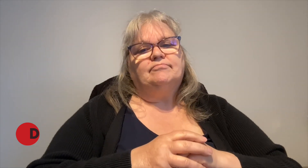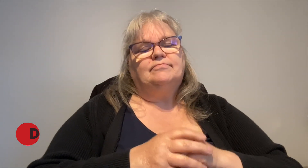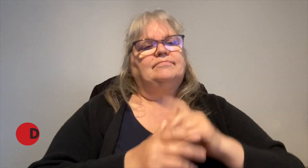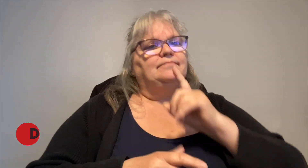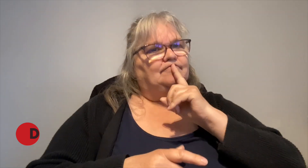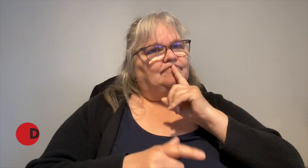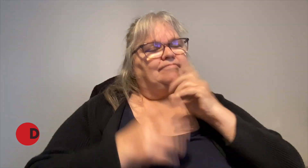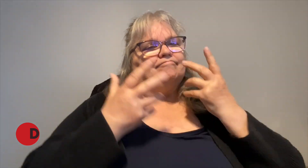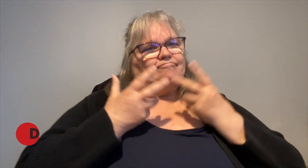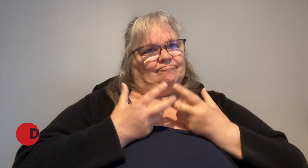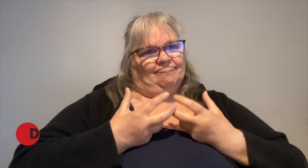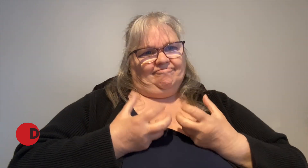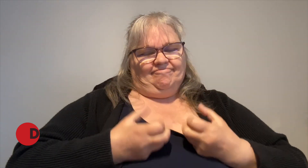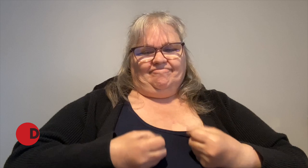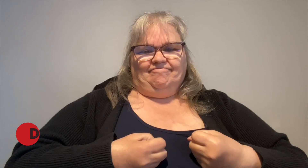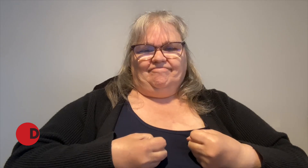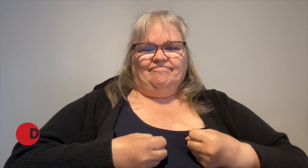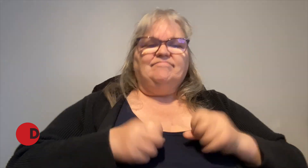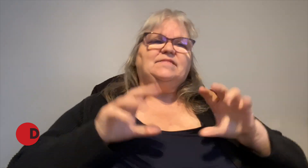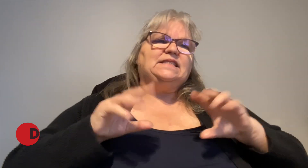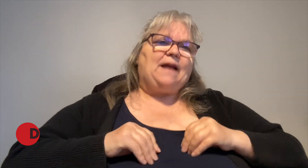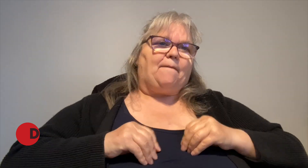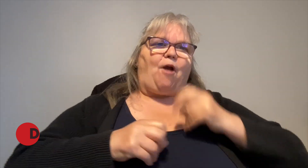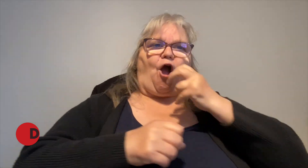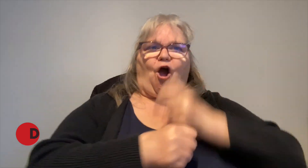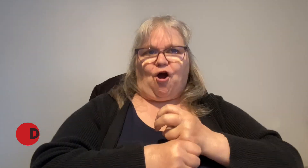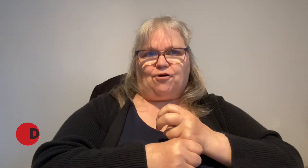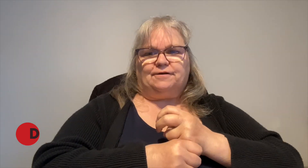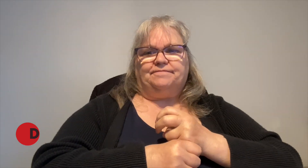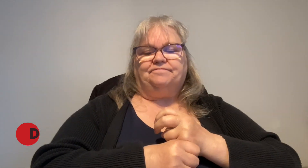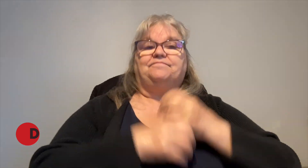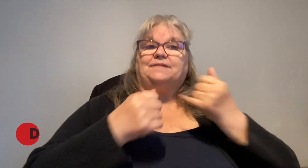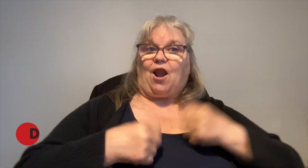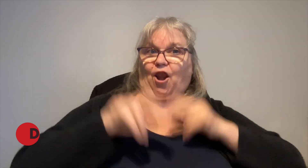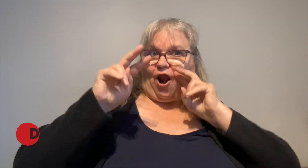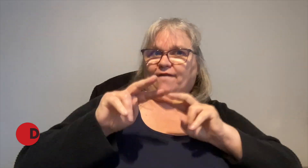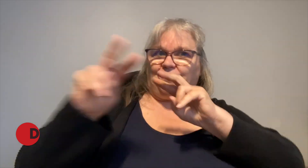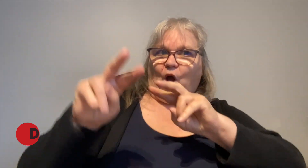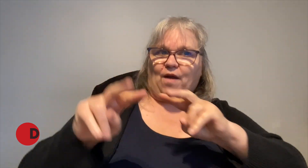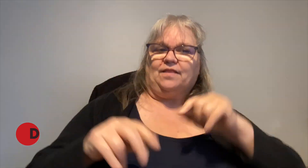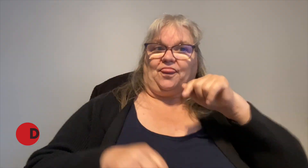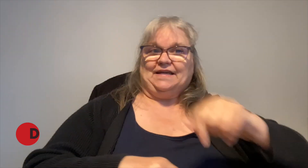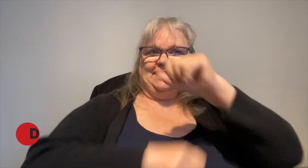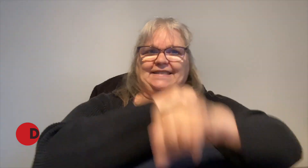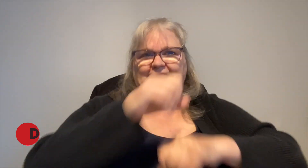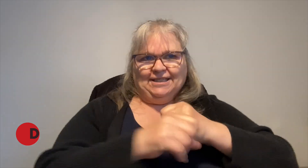Now we look forward to this year's Camp!